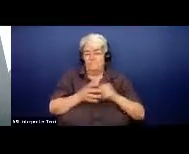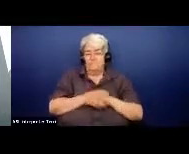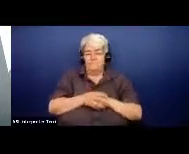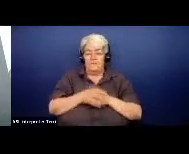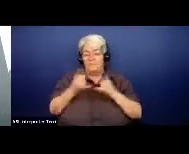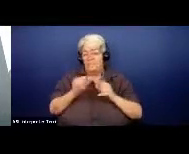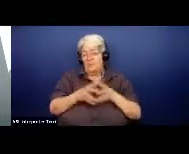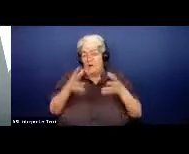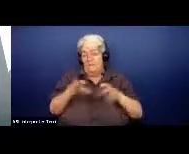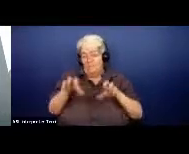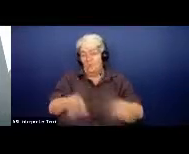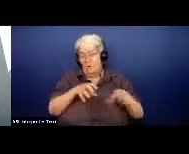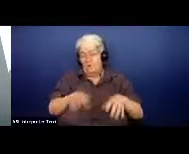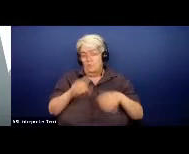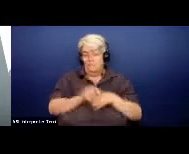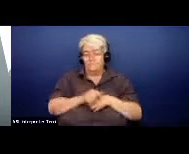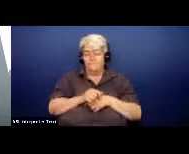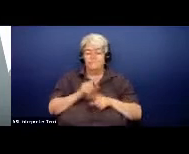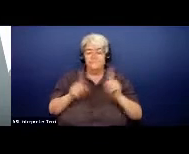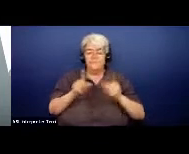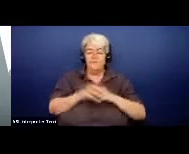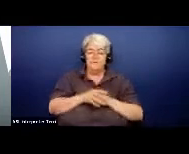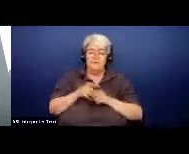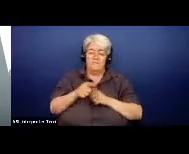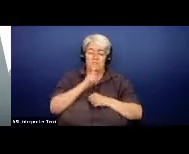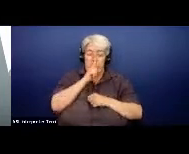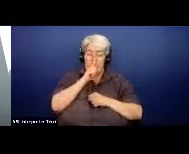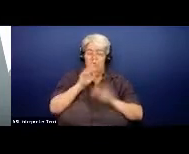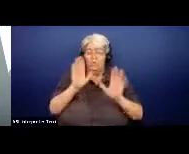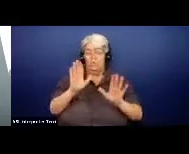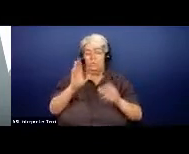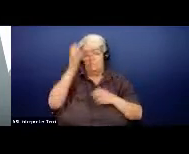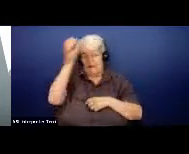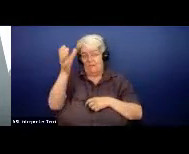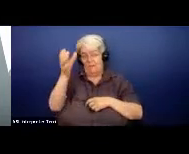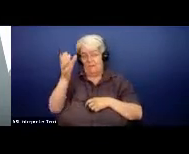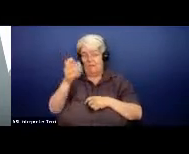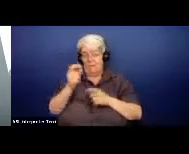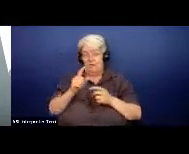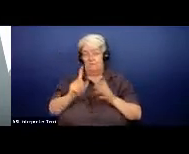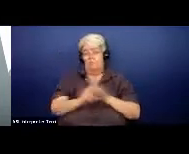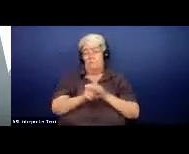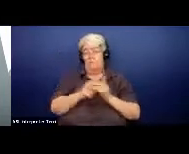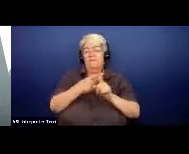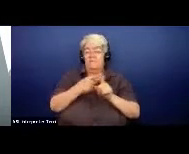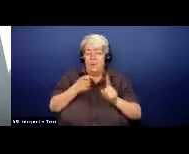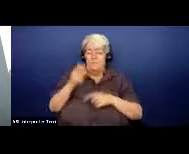to do on the front end of that. But it is a real good model coming out of the United States Department of Justice for other